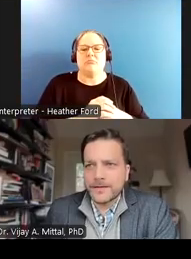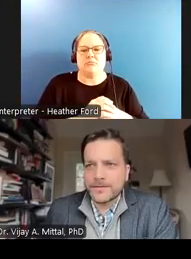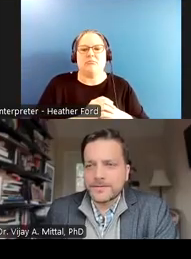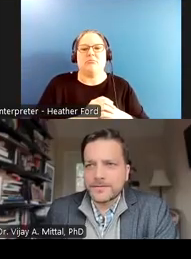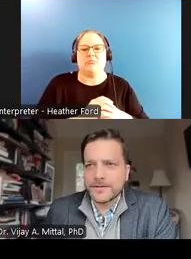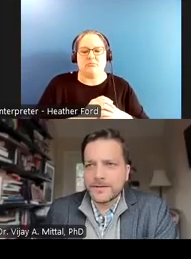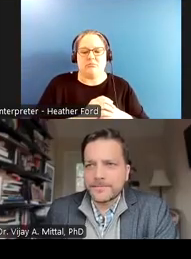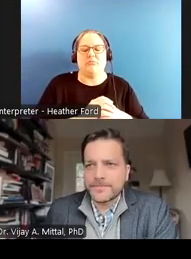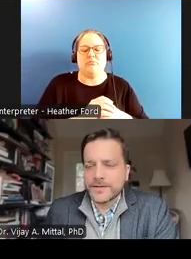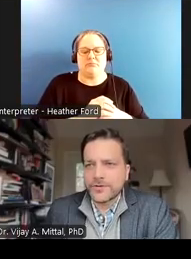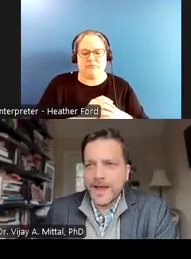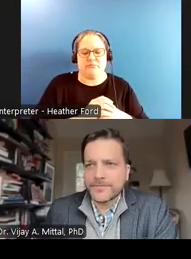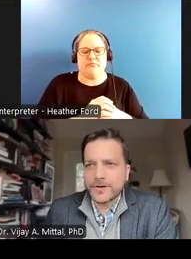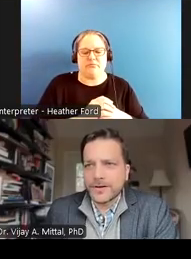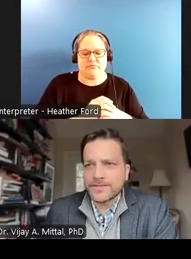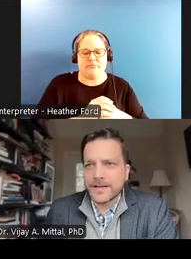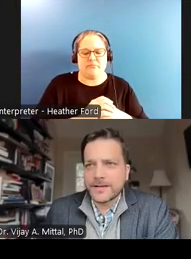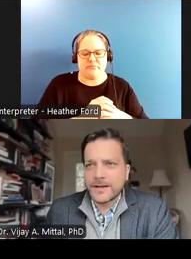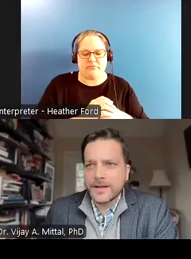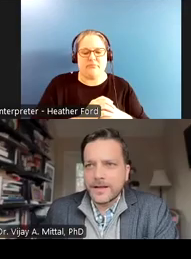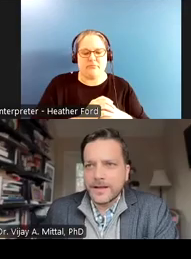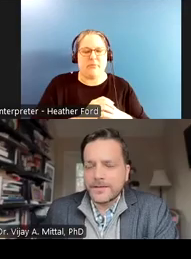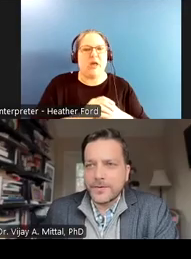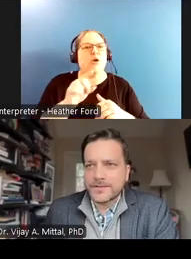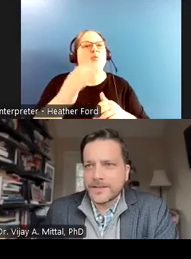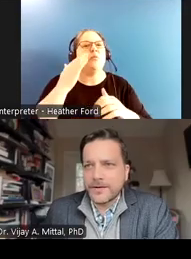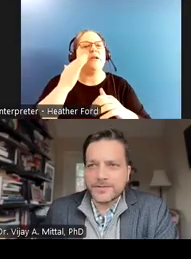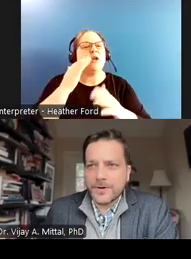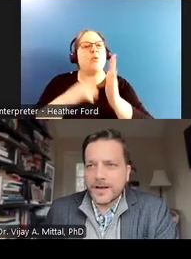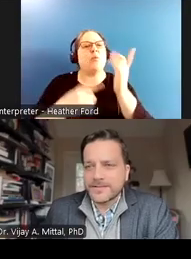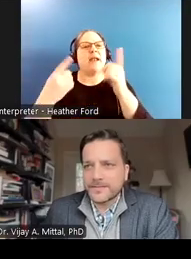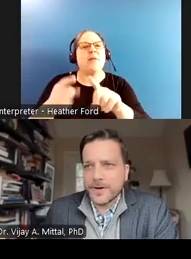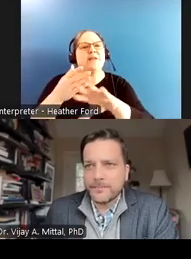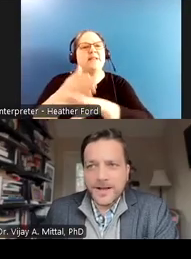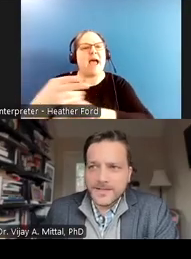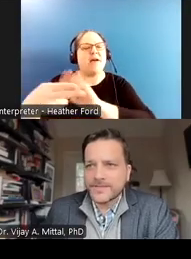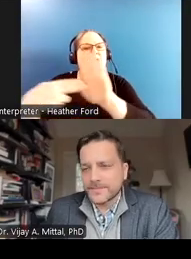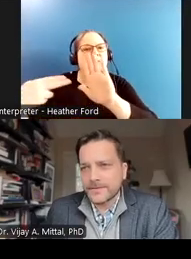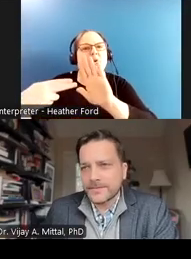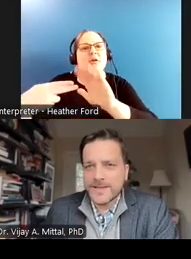uh the syndrome after onset. You know, it's characterized by positive symptoms,